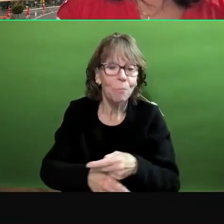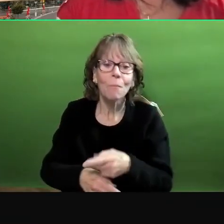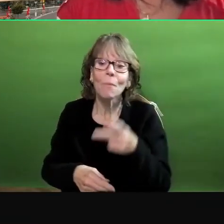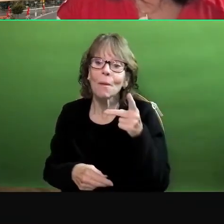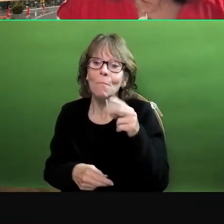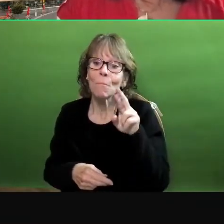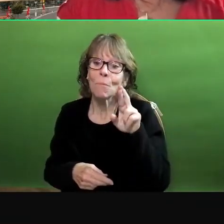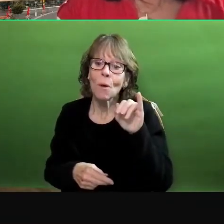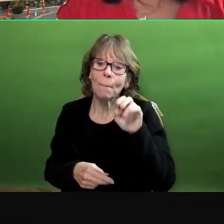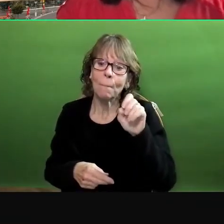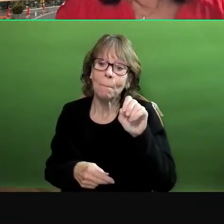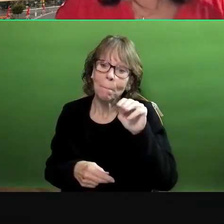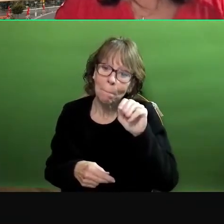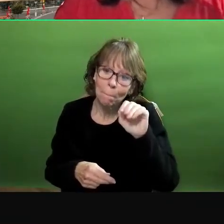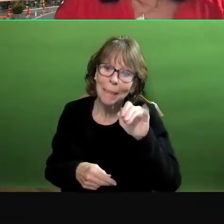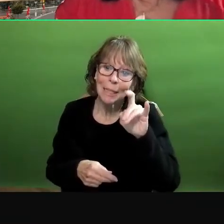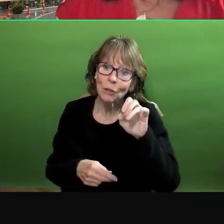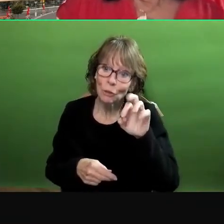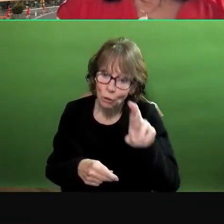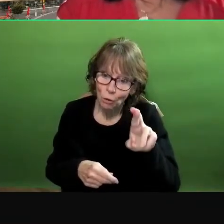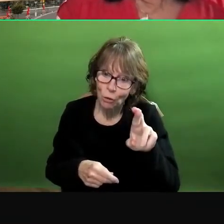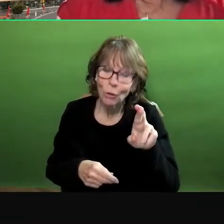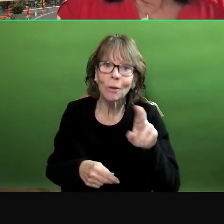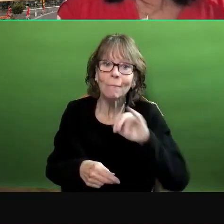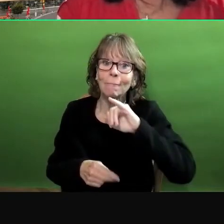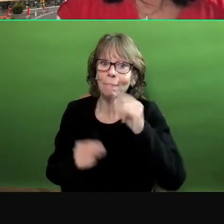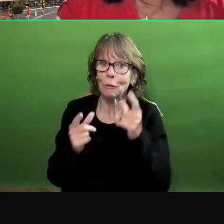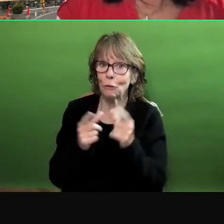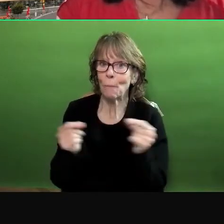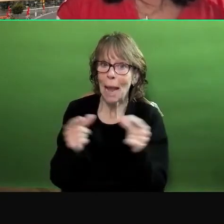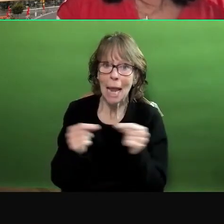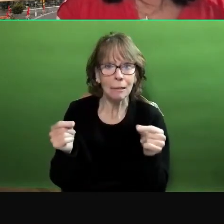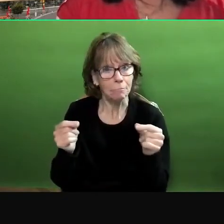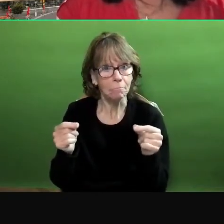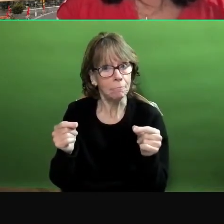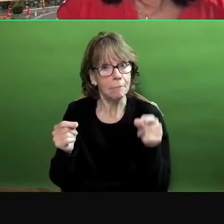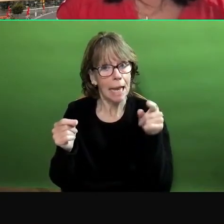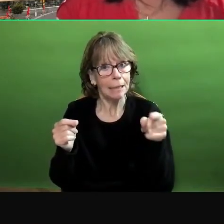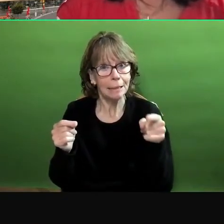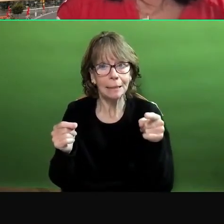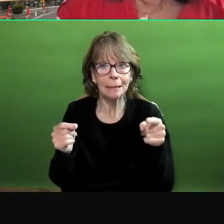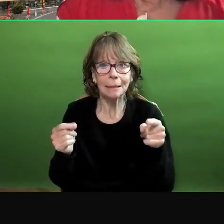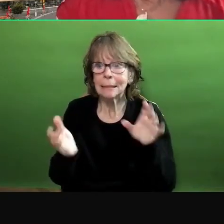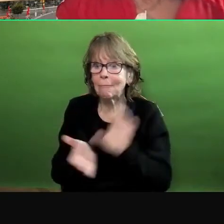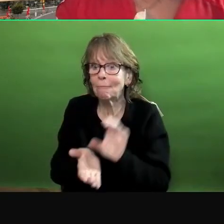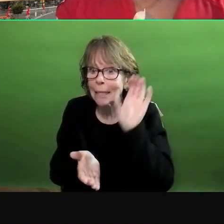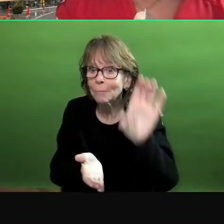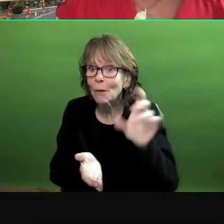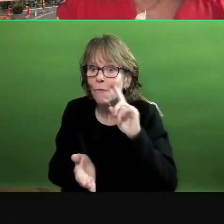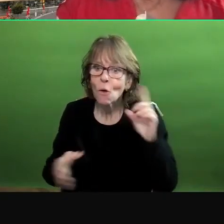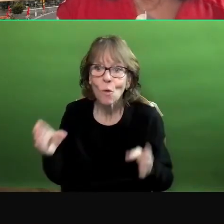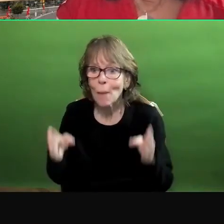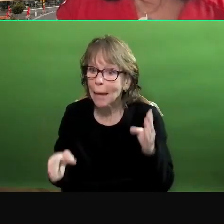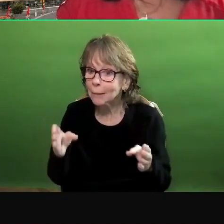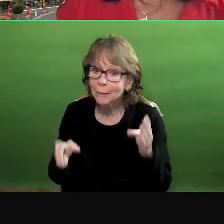investments in robotics and. And it was released along with a report that said